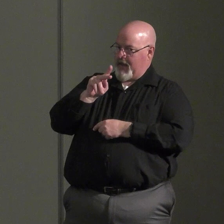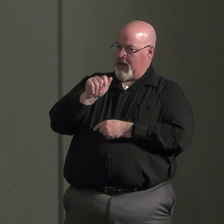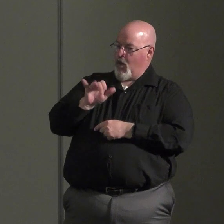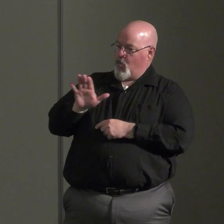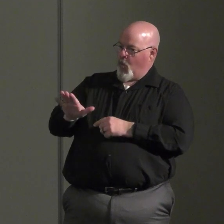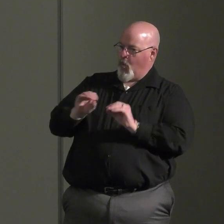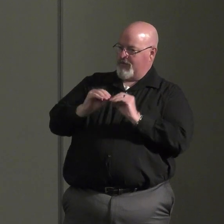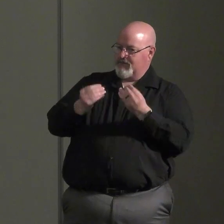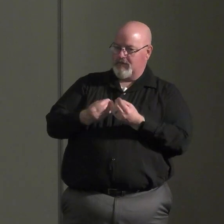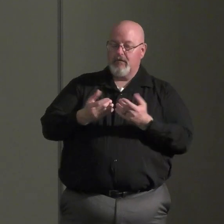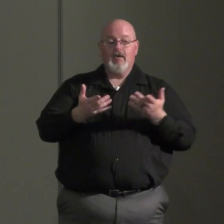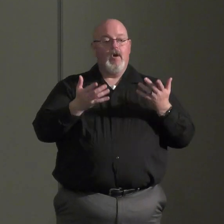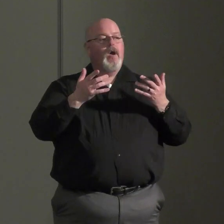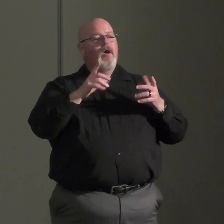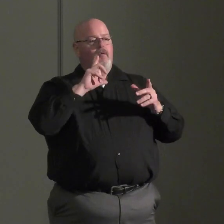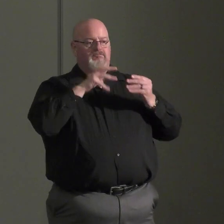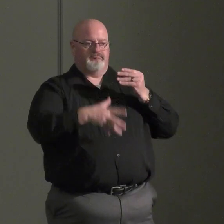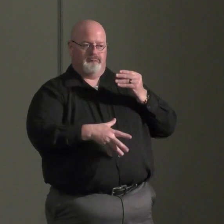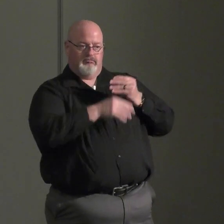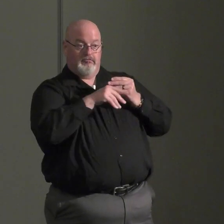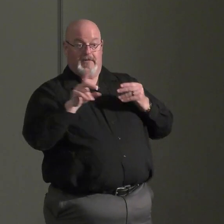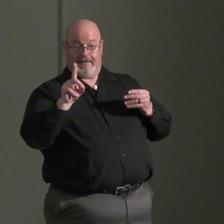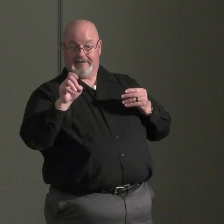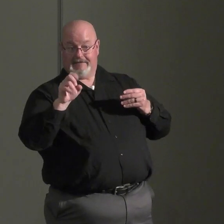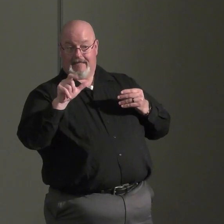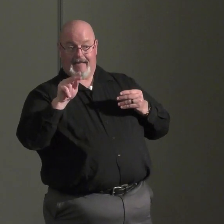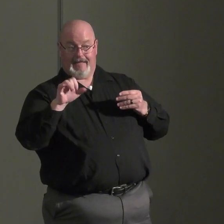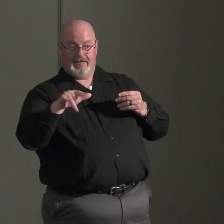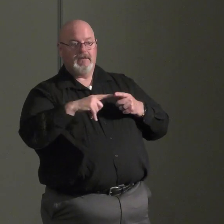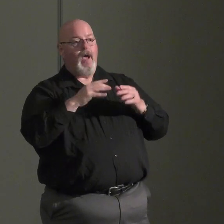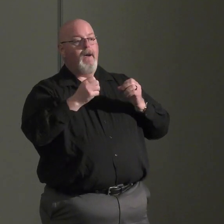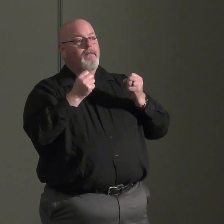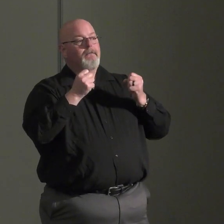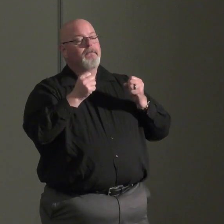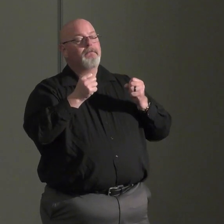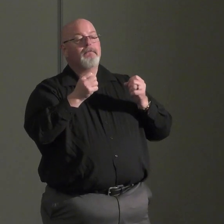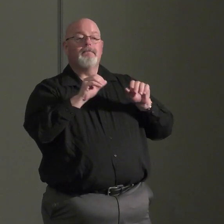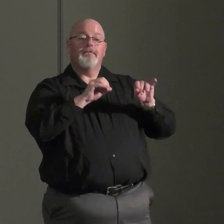Just to ad what Delaney said path Magical Bridge Foundation is not just children